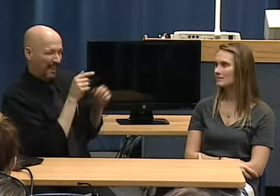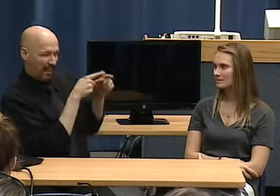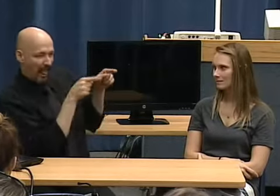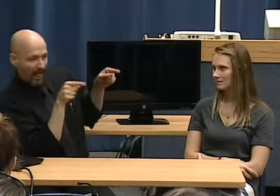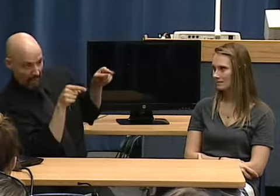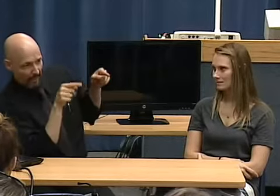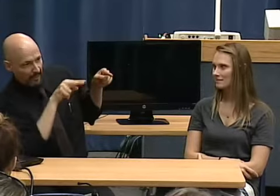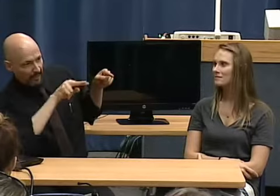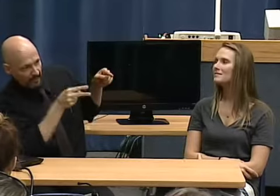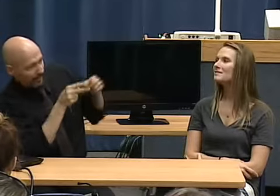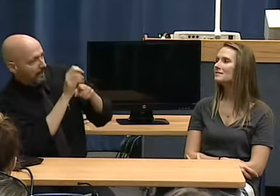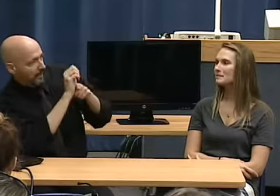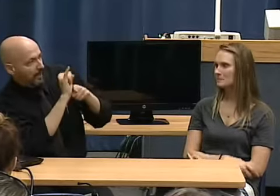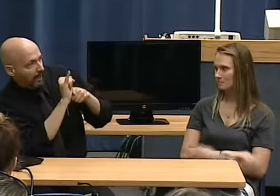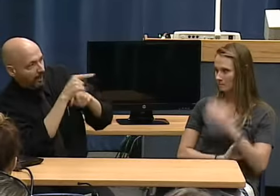You had two of the letters flip-flopped.